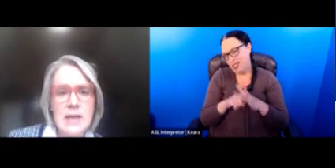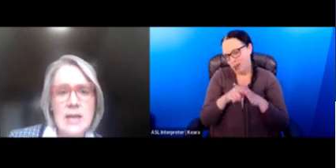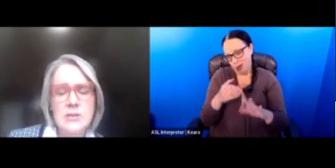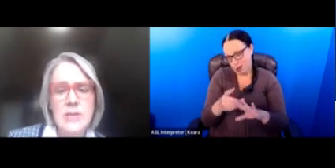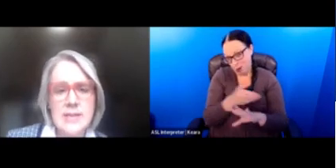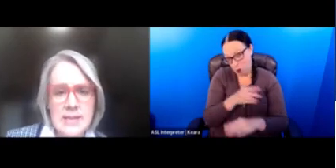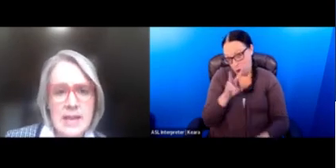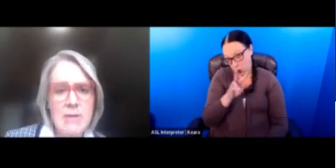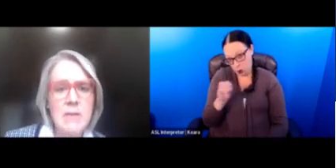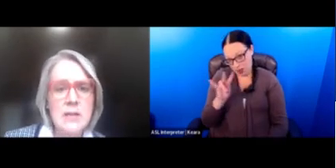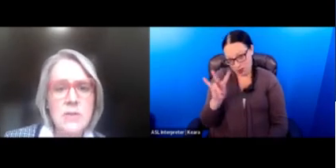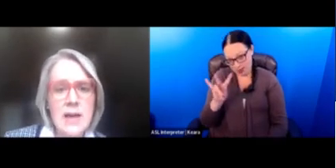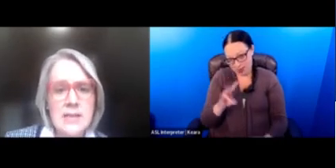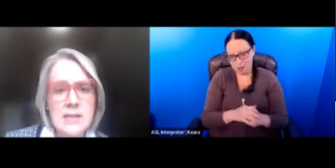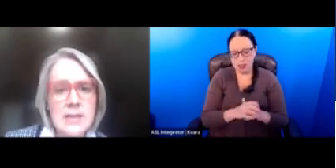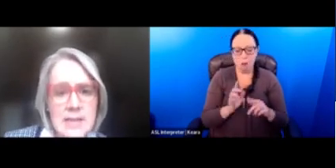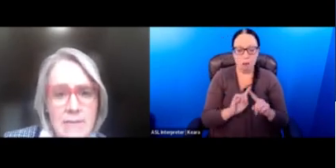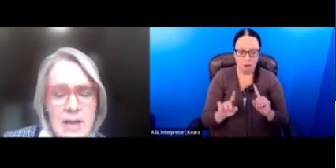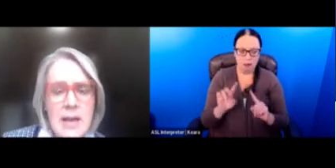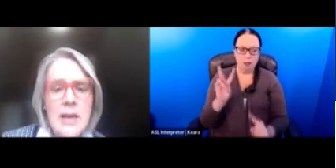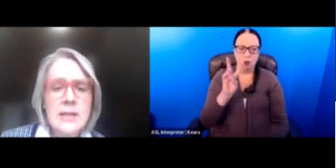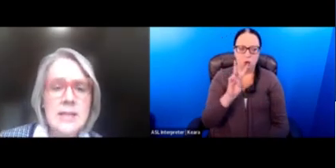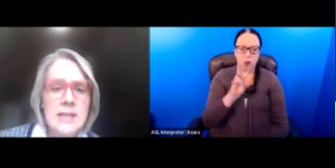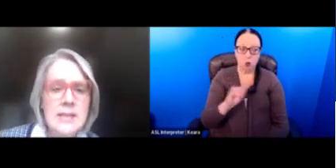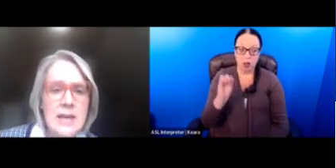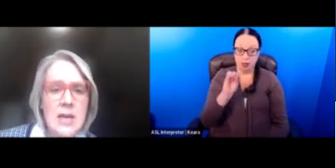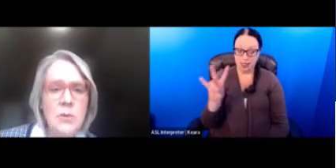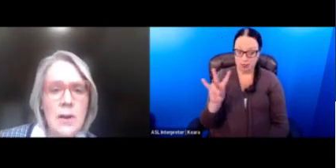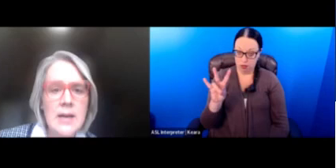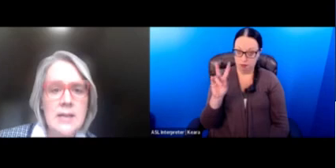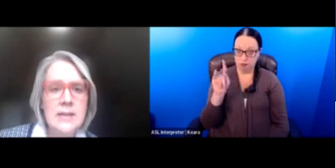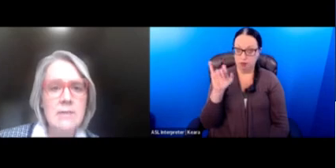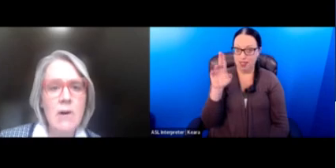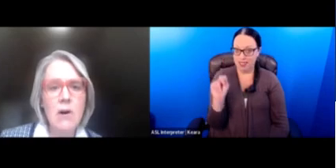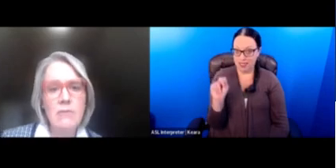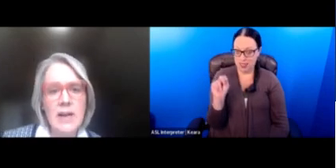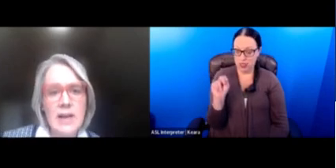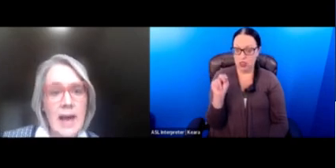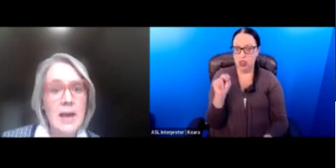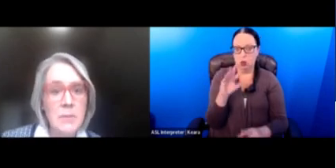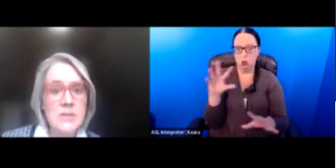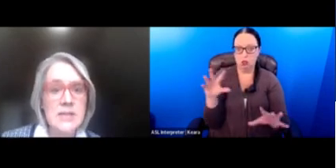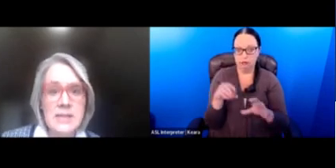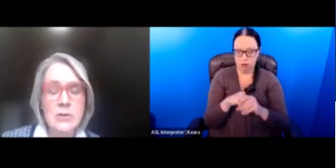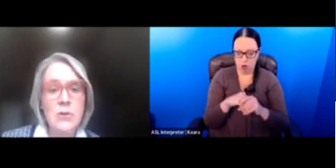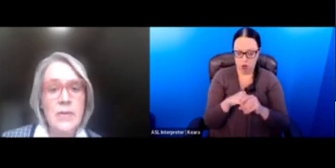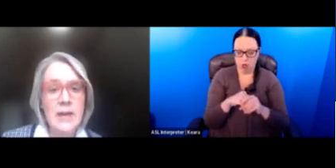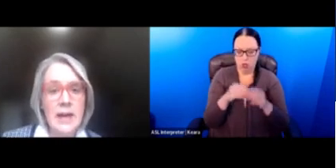thinking initiative across the stage hosted by our partners at the Tennessee Department of